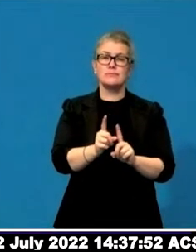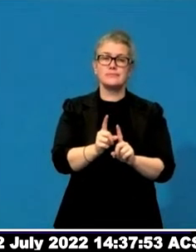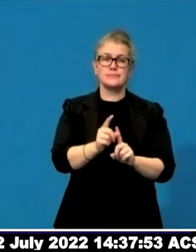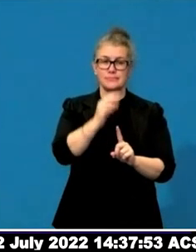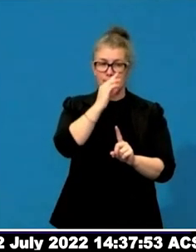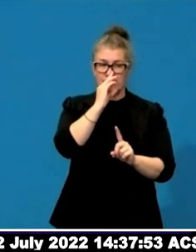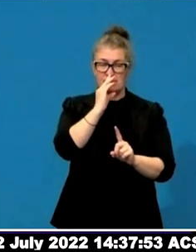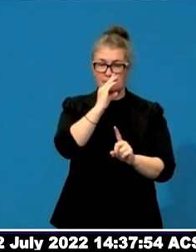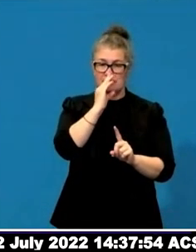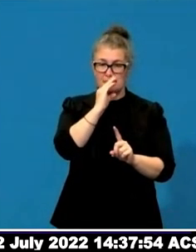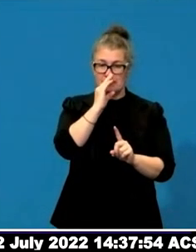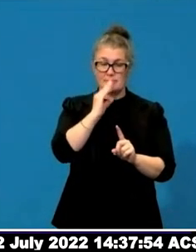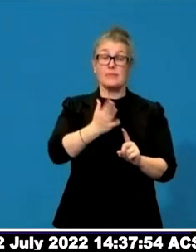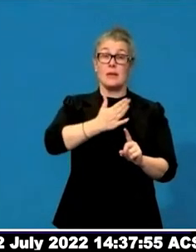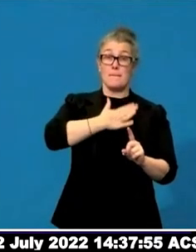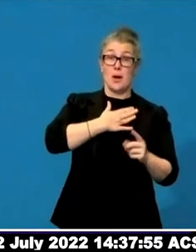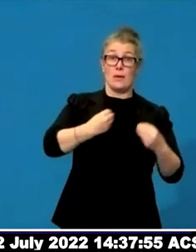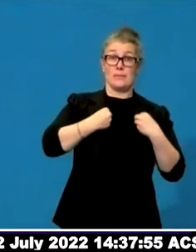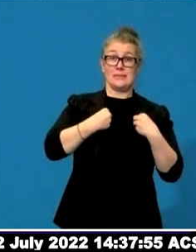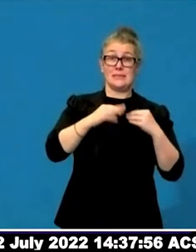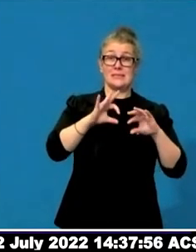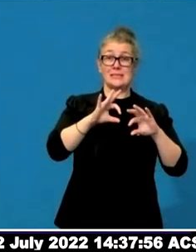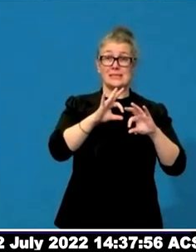my consulting business does not just deal in that NDIS space.